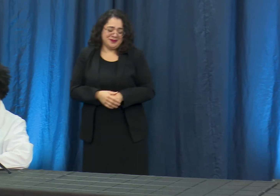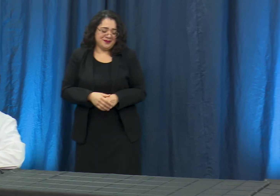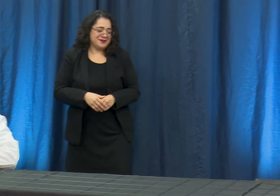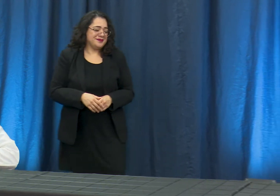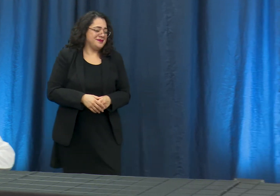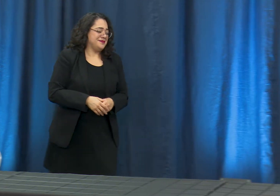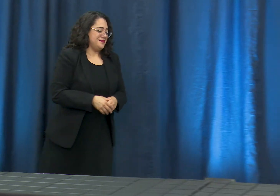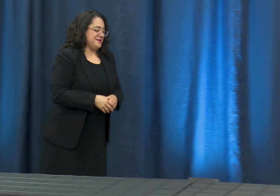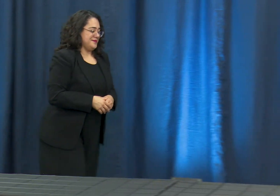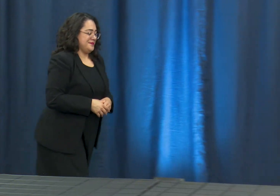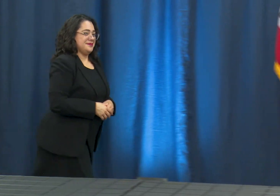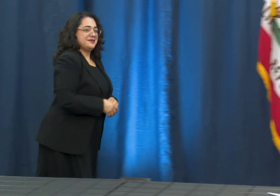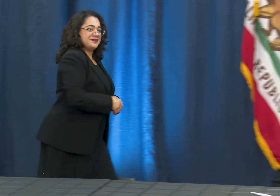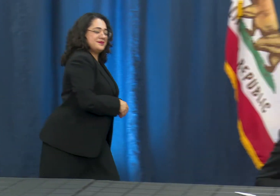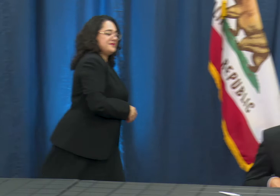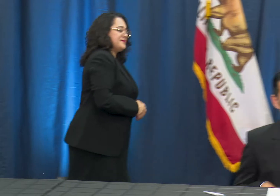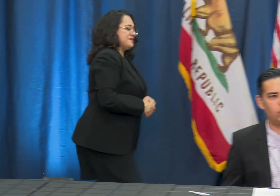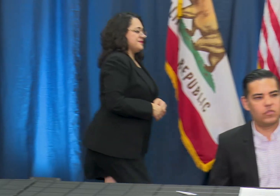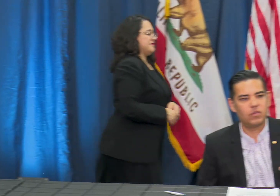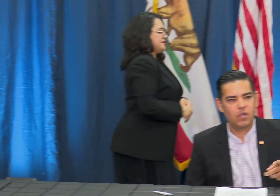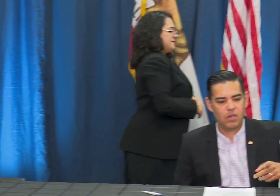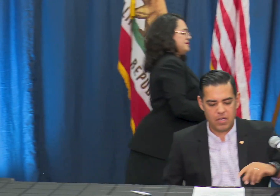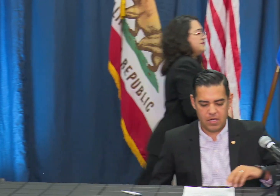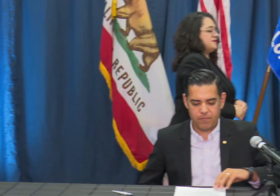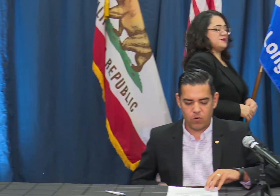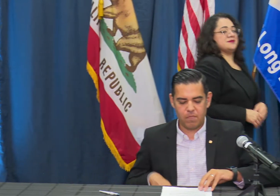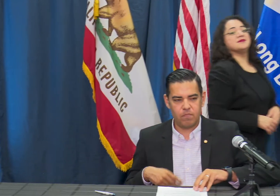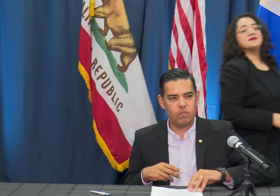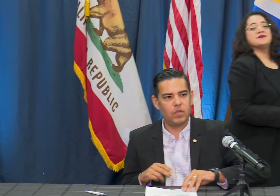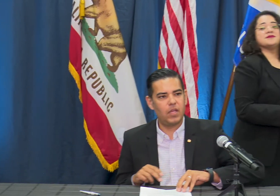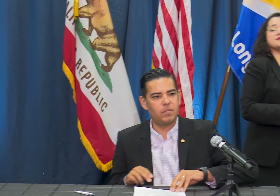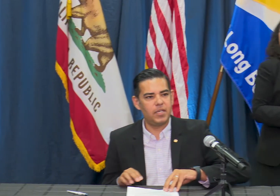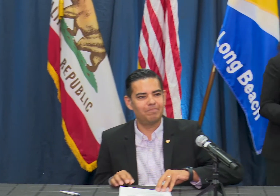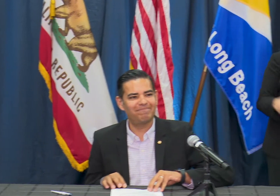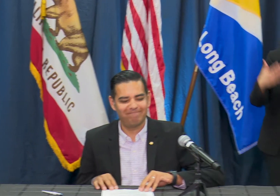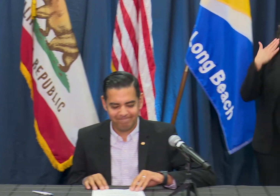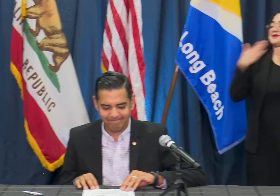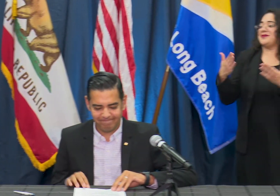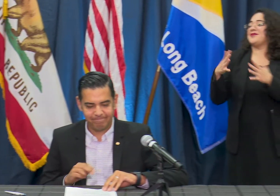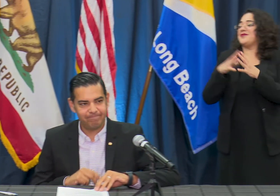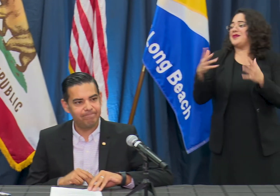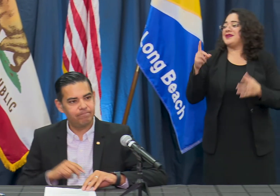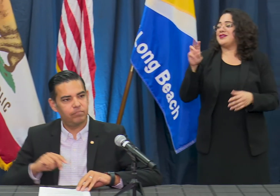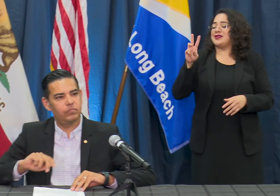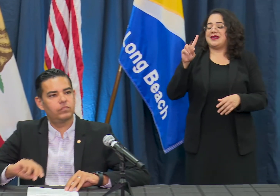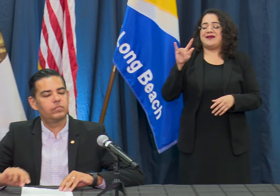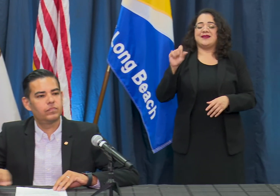I'm gonna open it up to answer any questions from the media. First up we